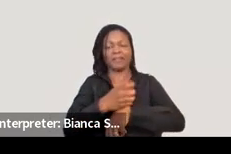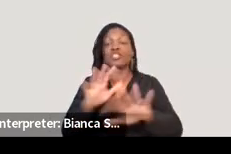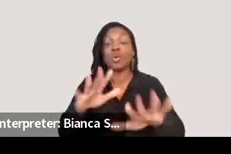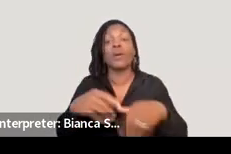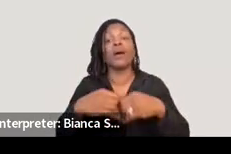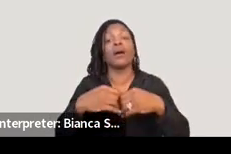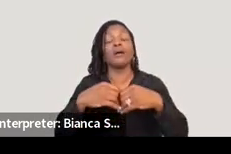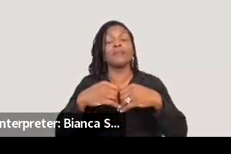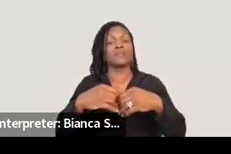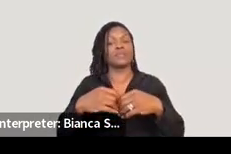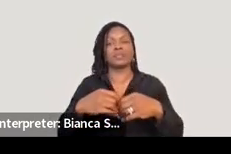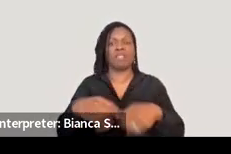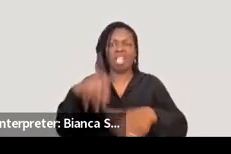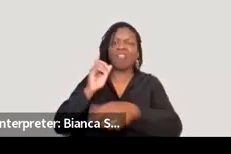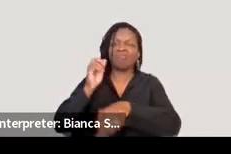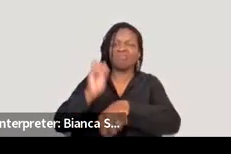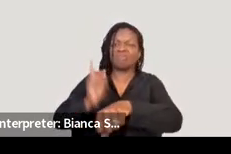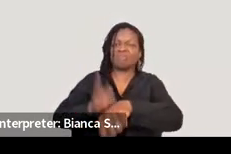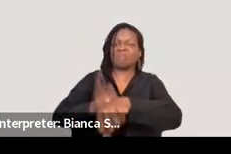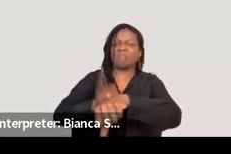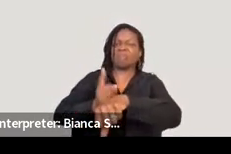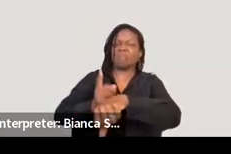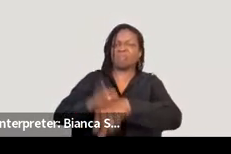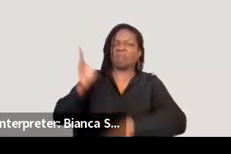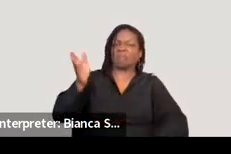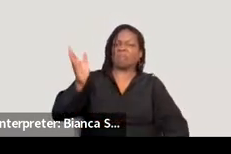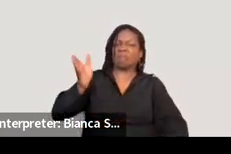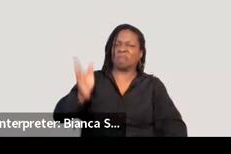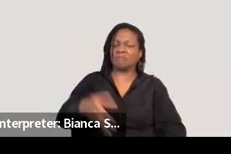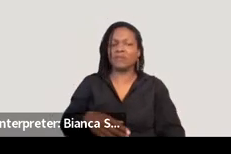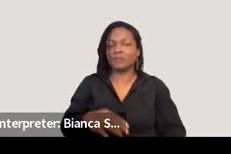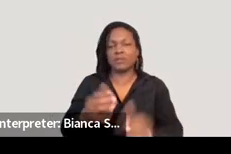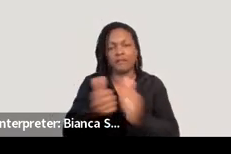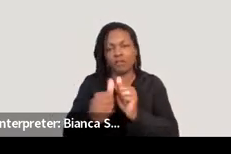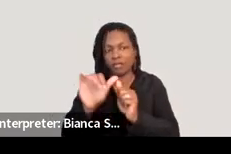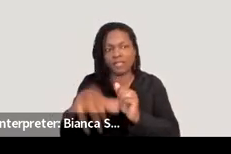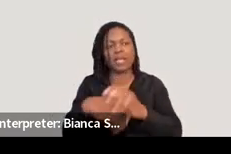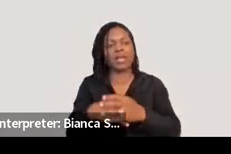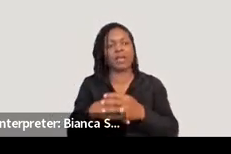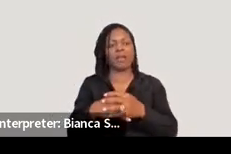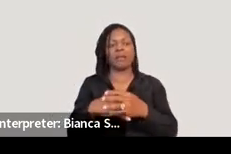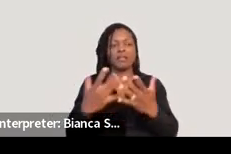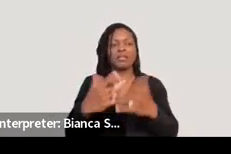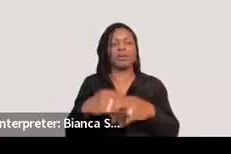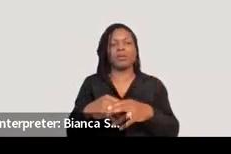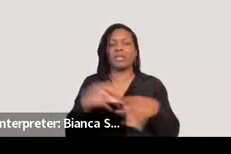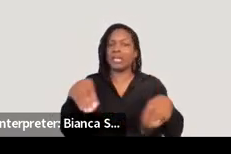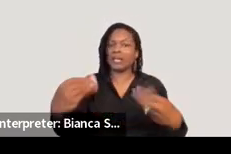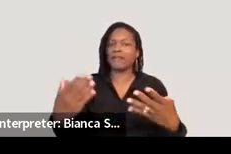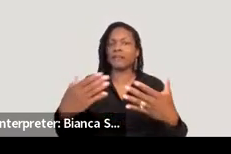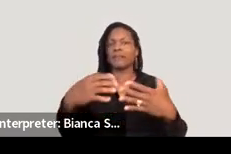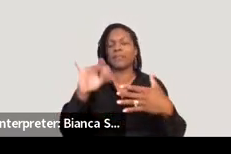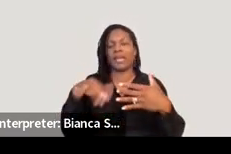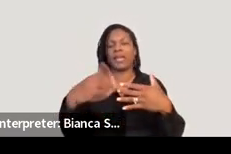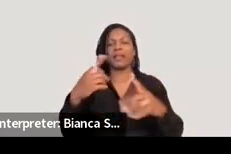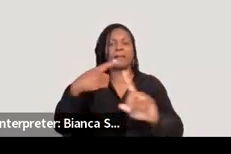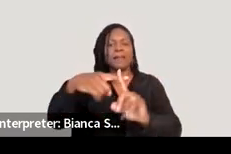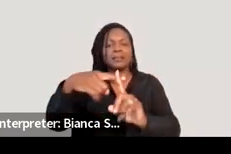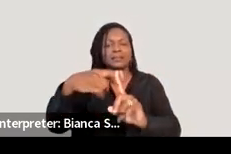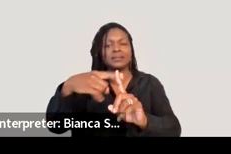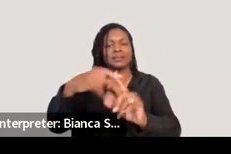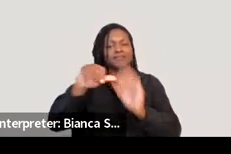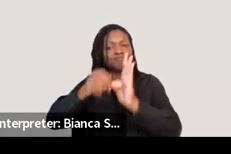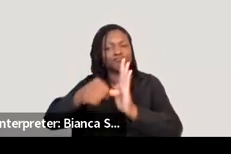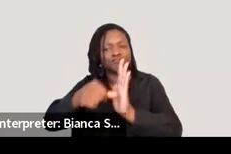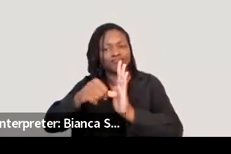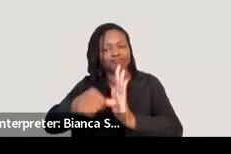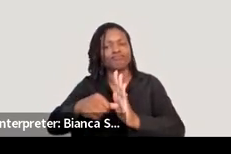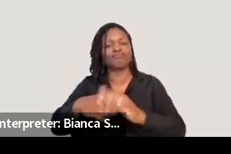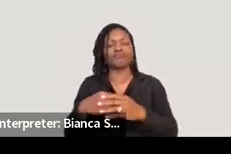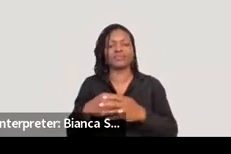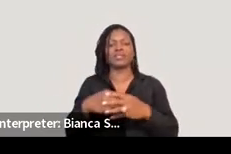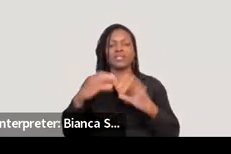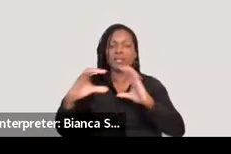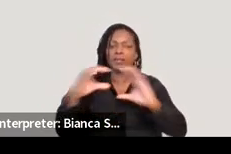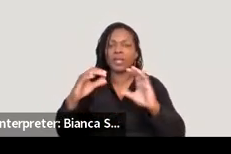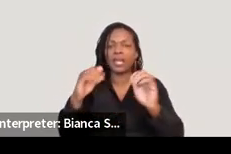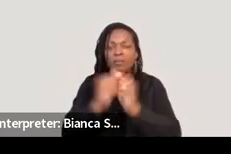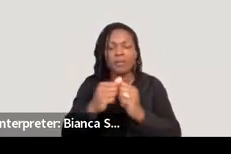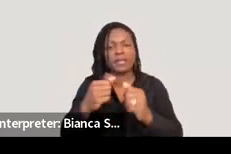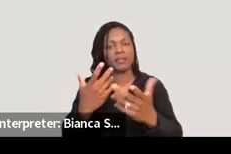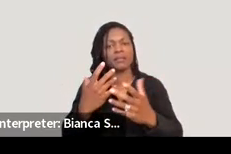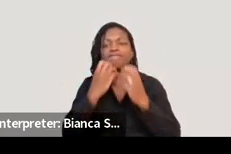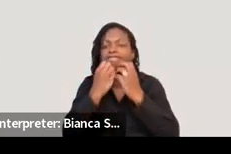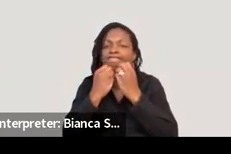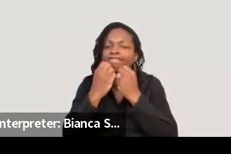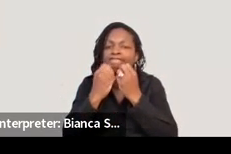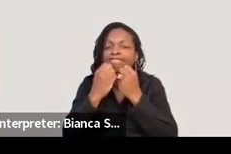Again, give them choices within a parameter state the consequence. Consequences and always communicate with care. Next slide.